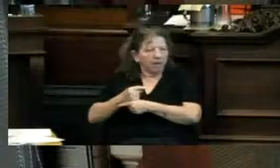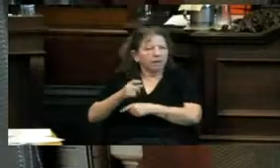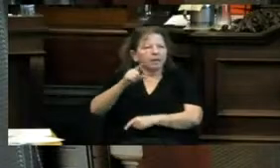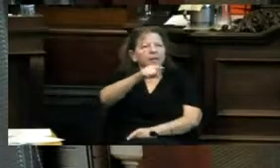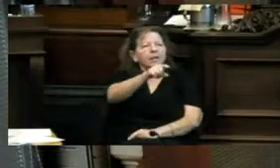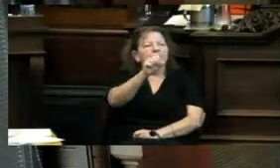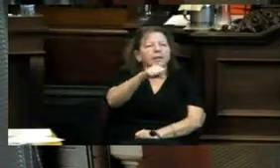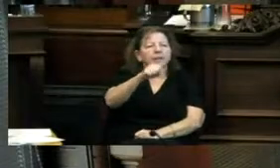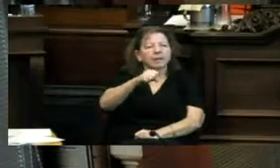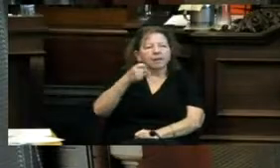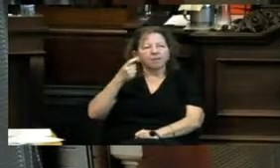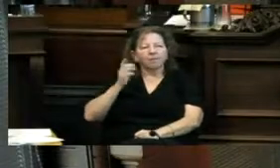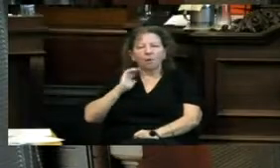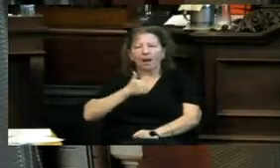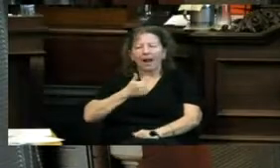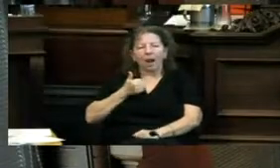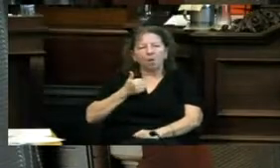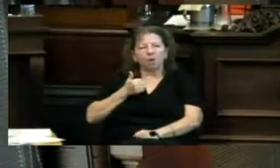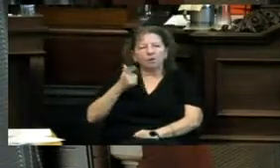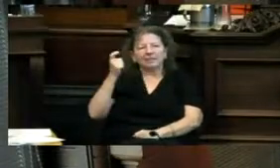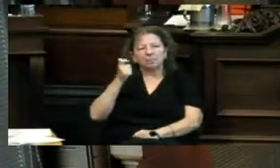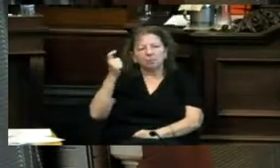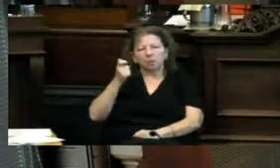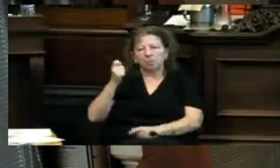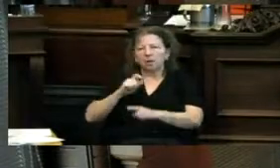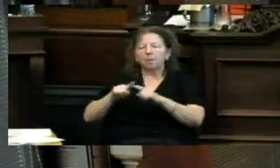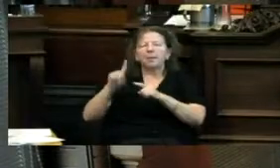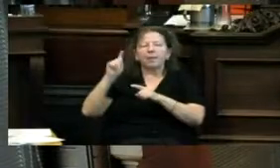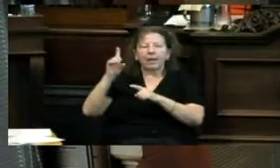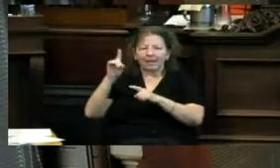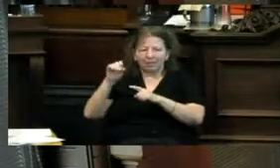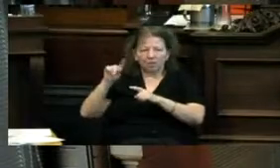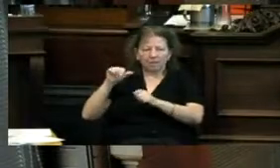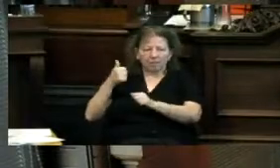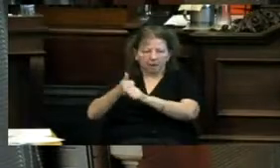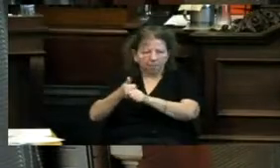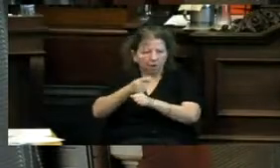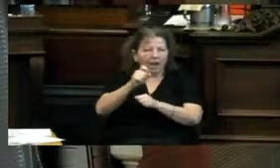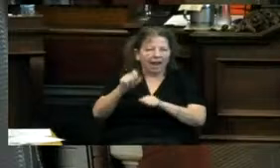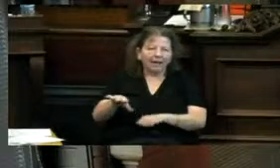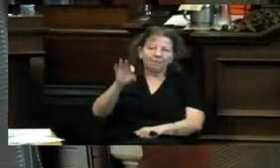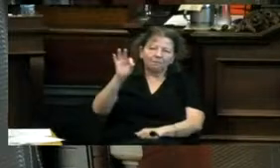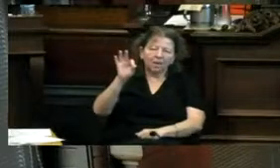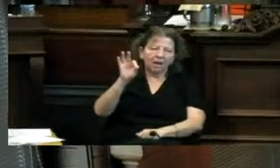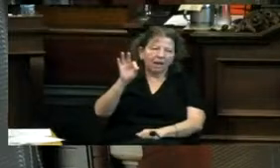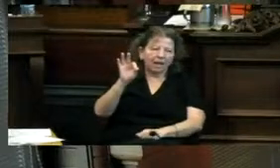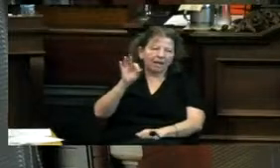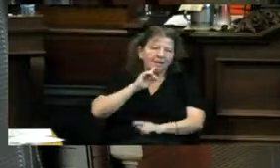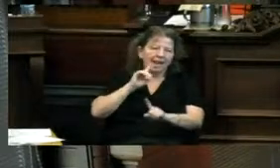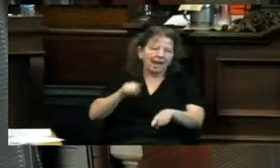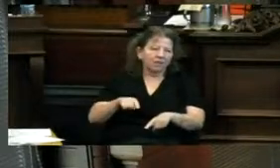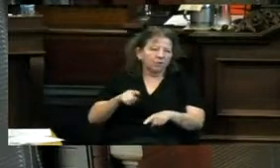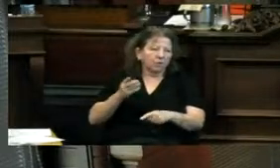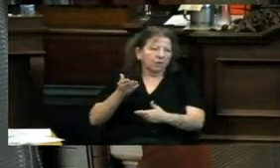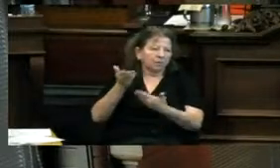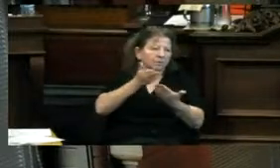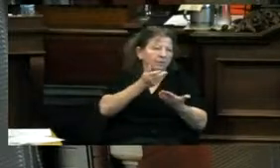I think this is just just paying for it for what we what we already have. Correct. Yeah, this is for our subscription.